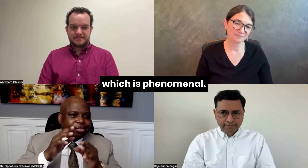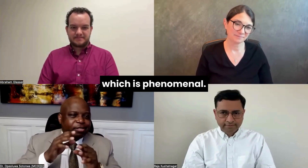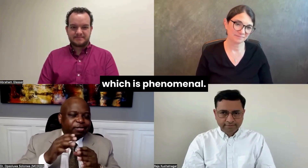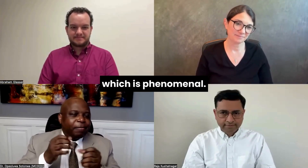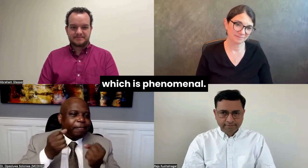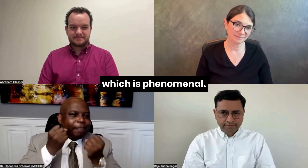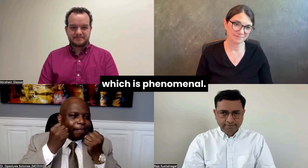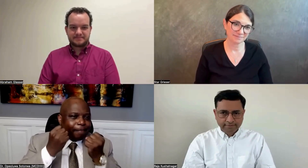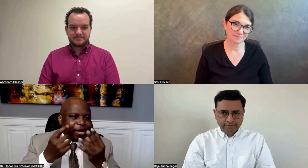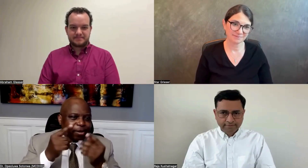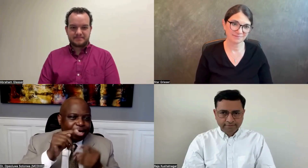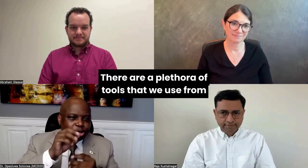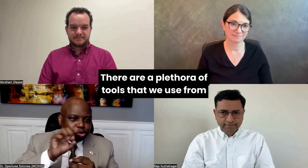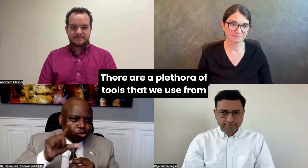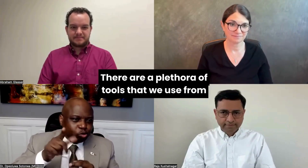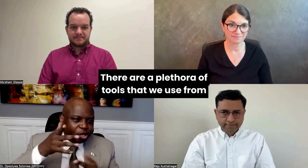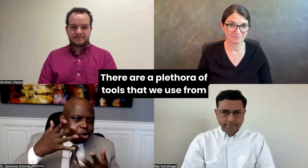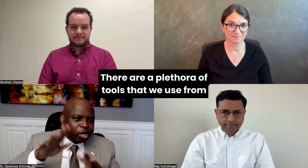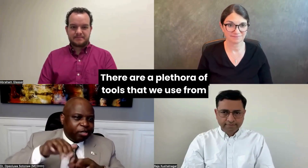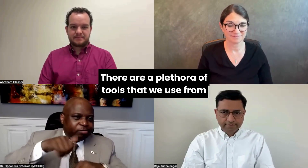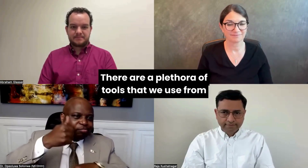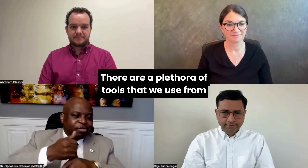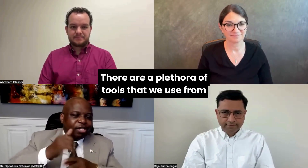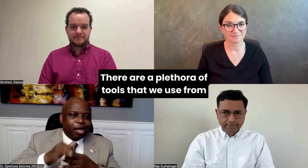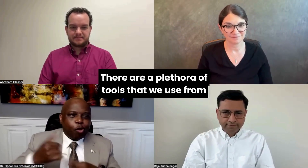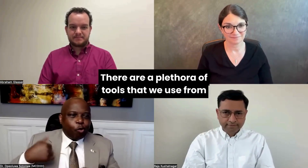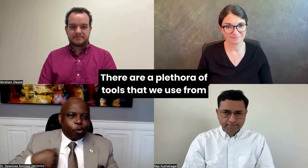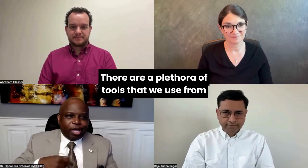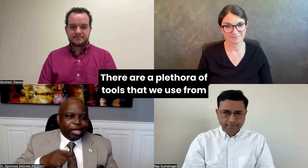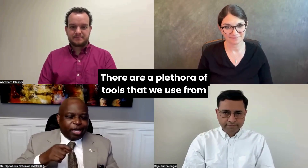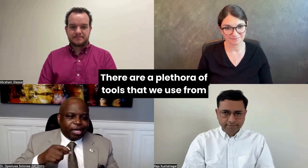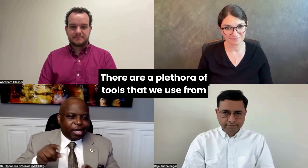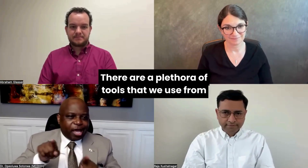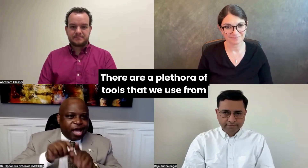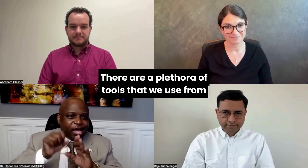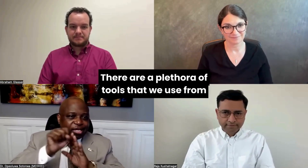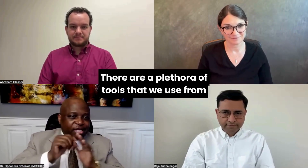There are a plethora of tools that we use from